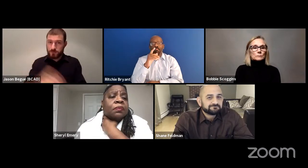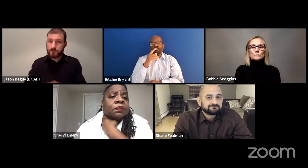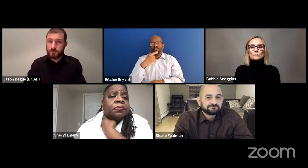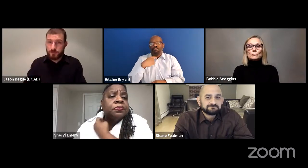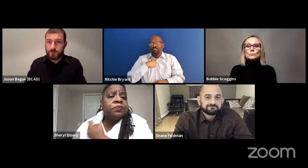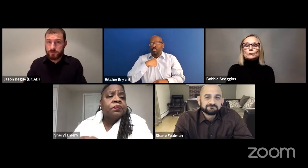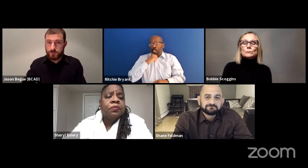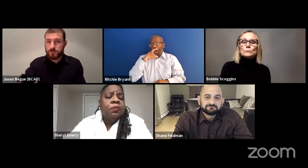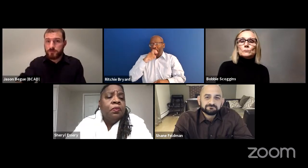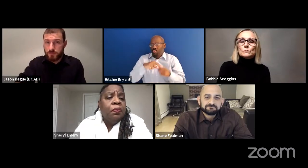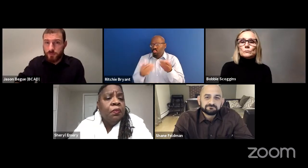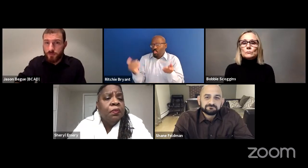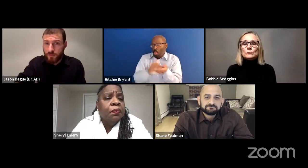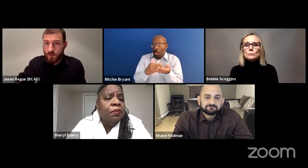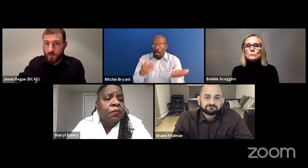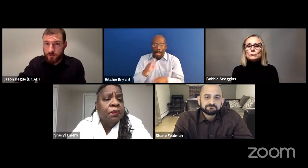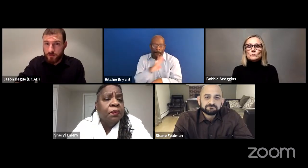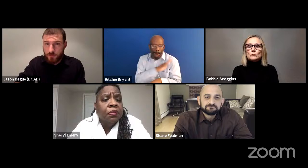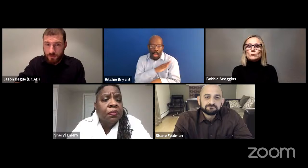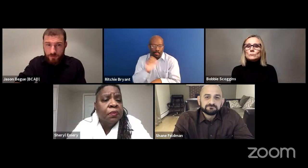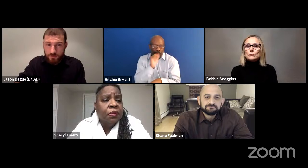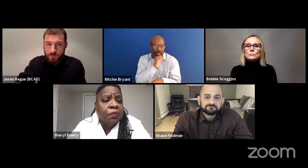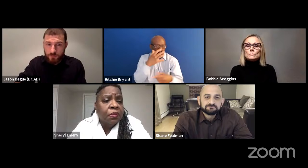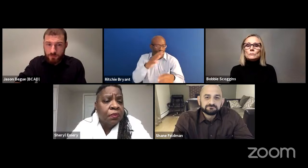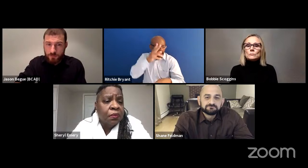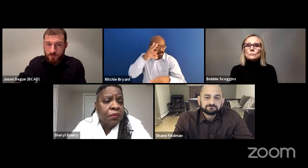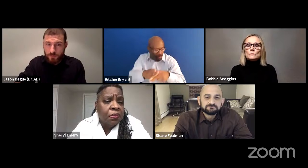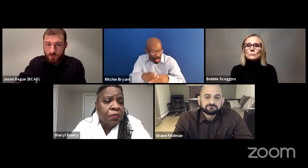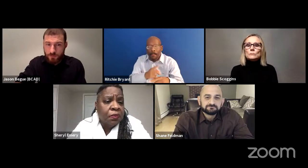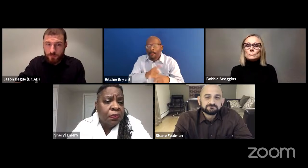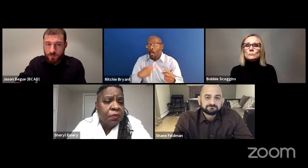wanted to add something? RITCHIE BRYANT: I do. I don't want to repeat